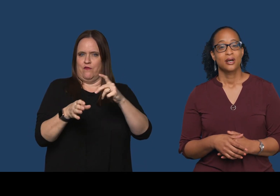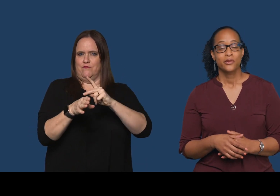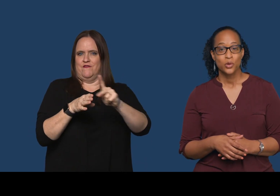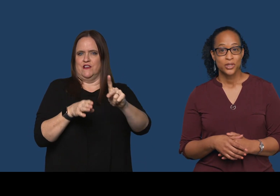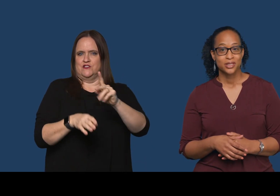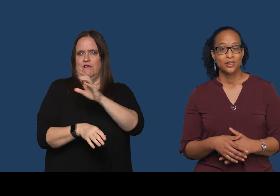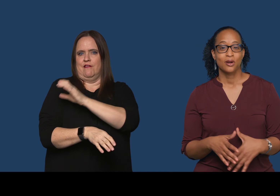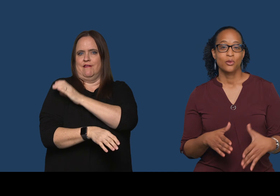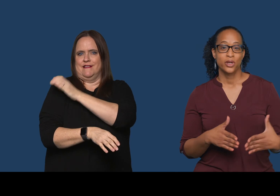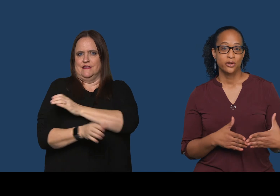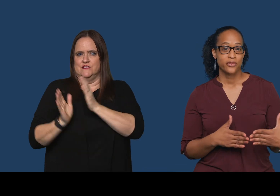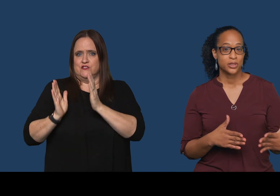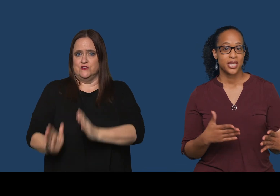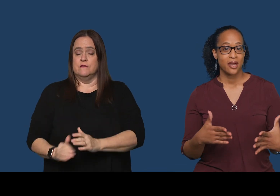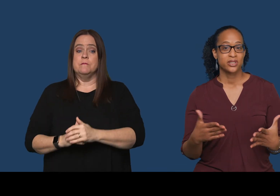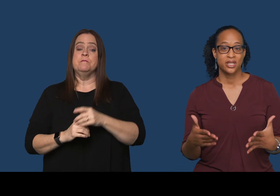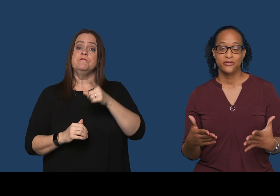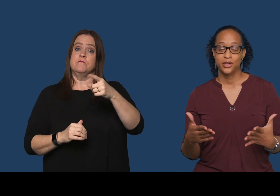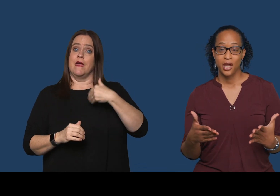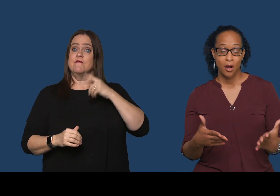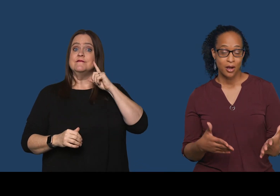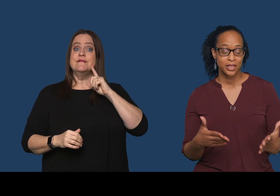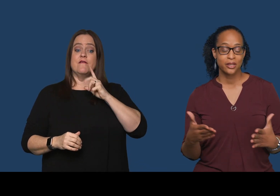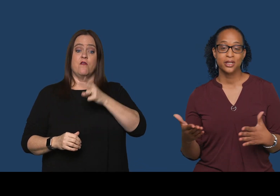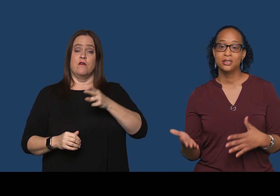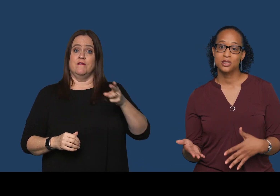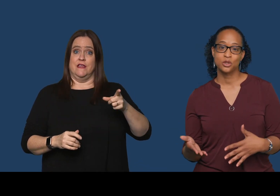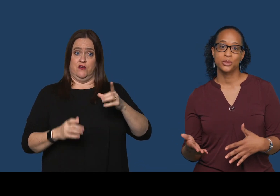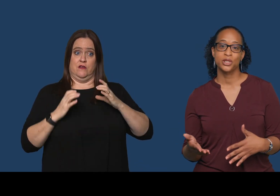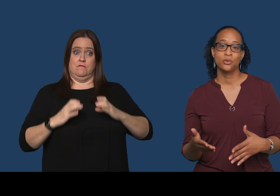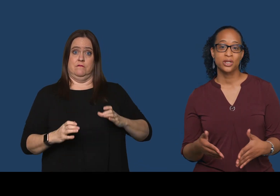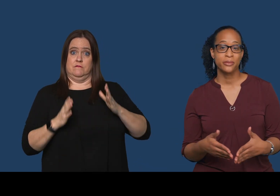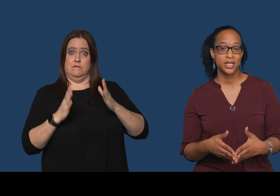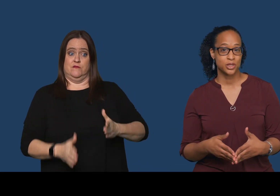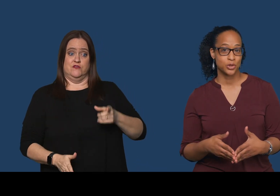Of course, when you first have a deaf and hard-of-hearing consumer, you want to make sure